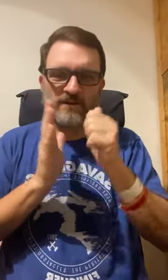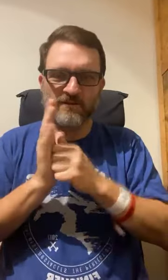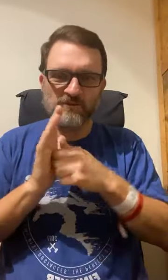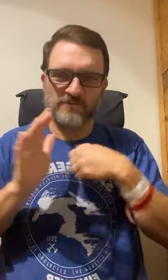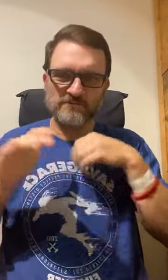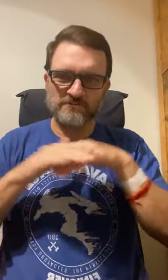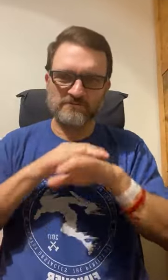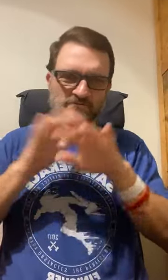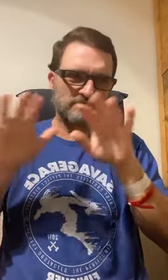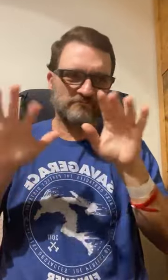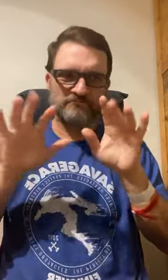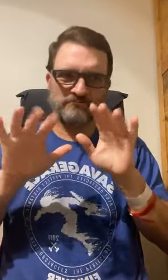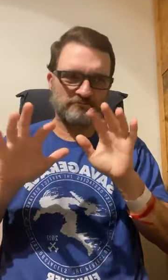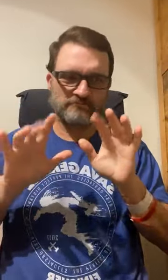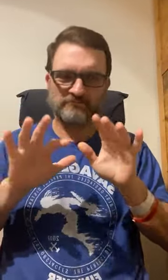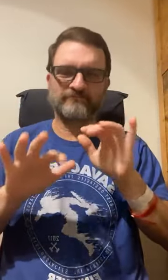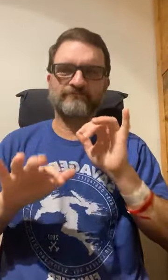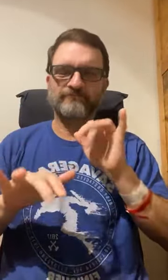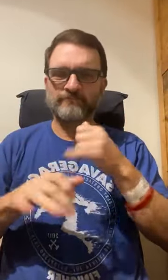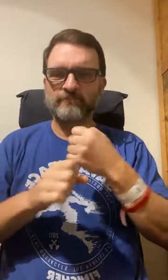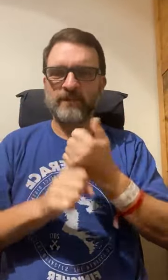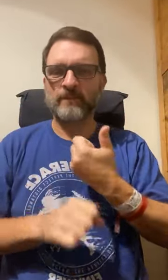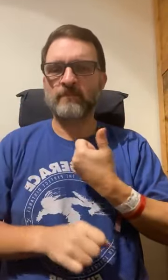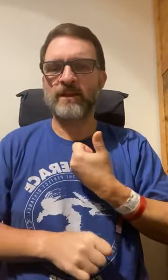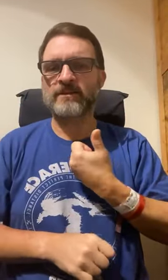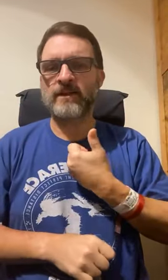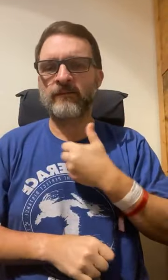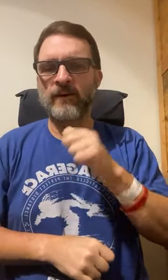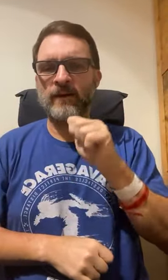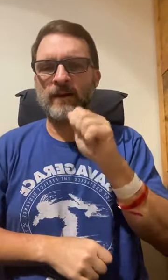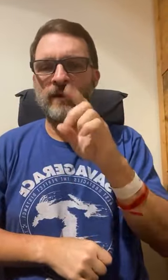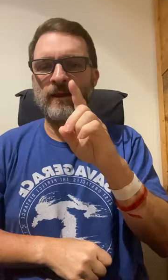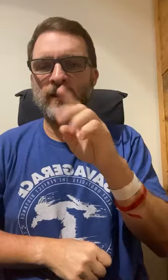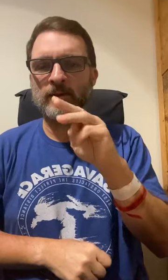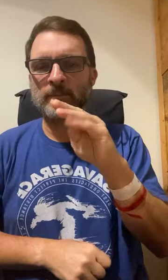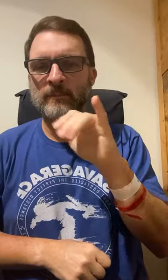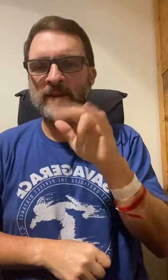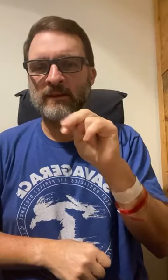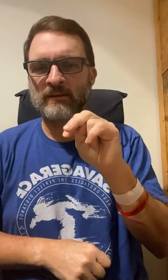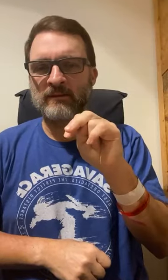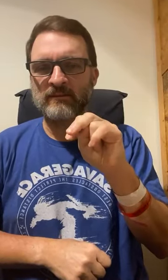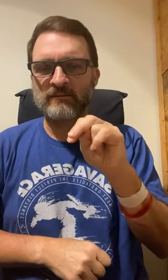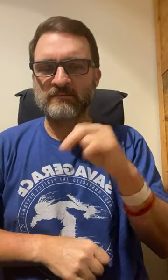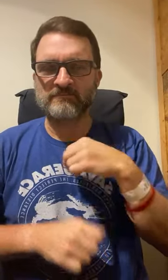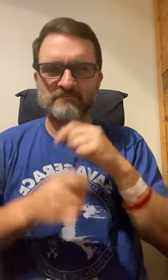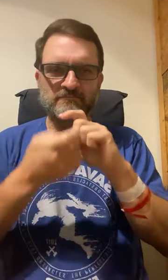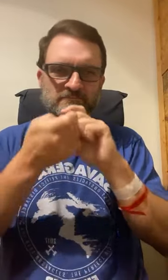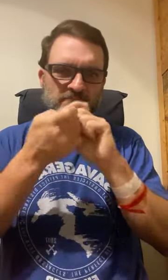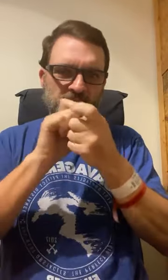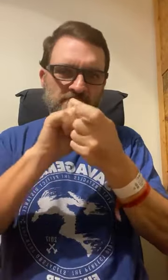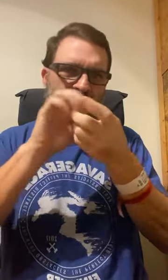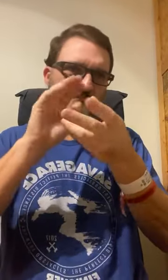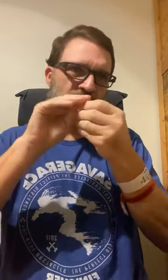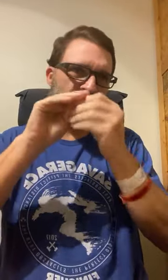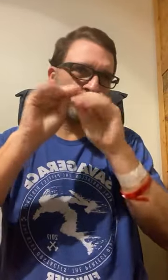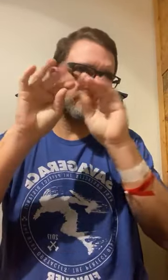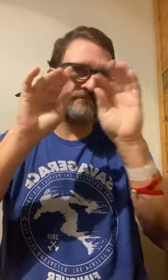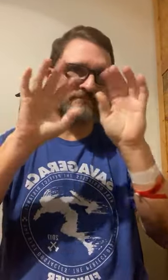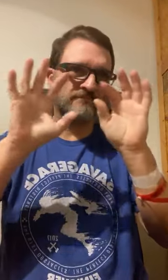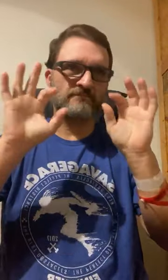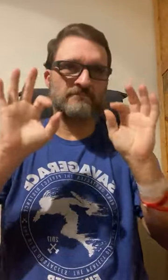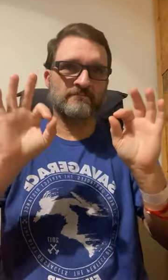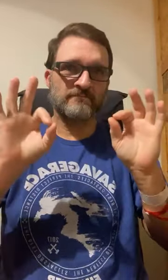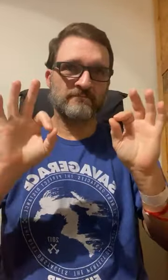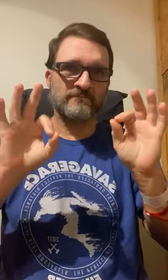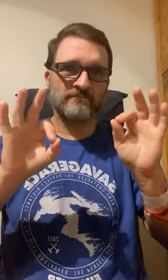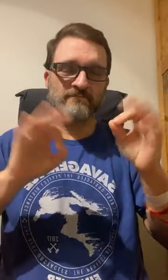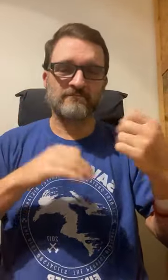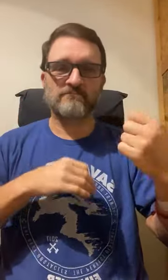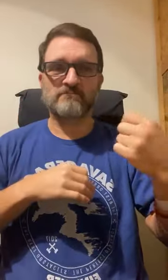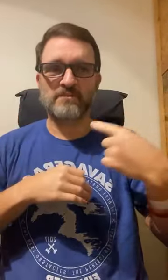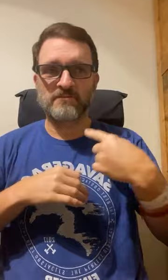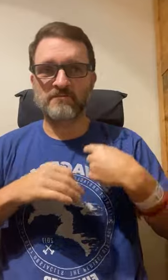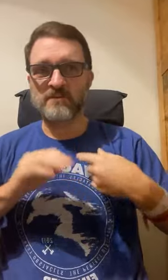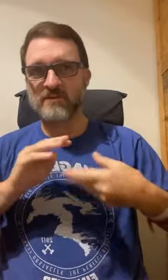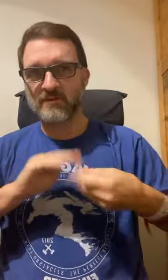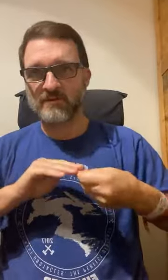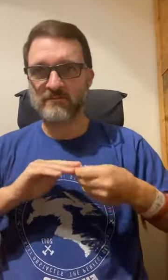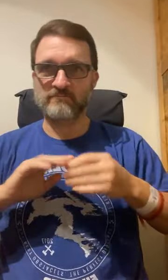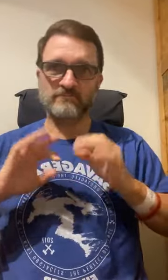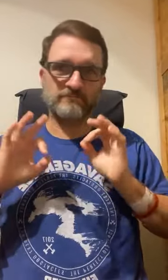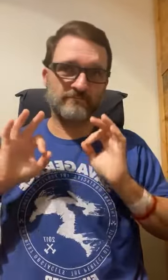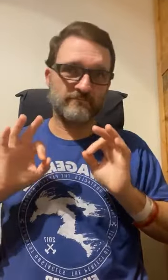I got in and checked out what to do and made myself an admin. I changed the settings and everything is ready.